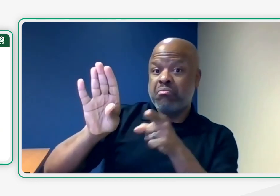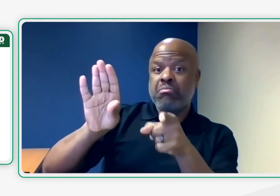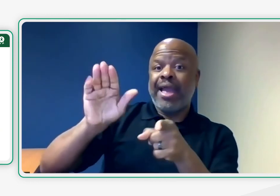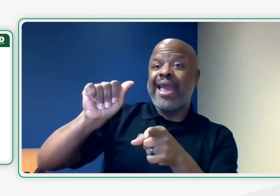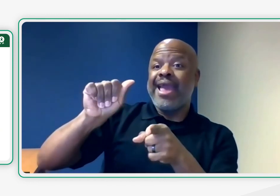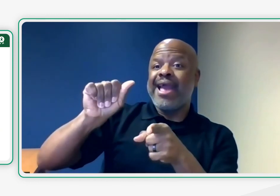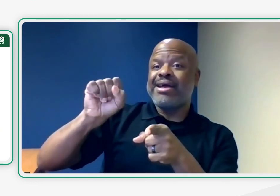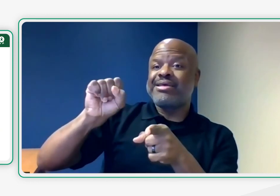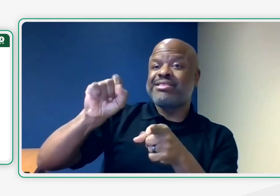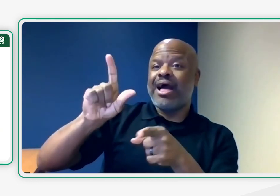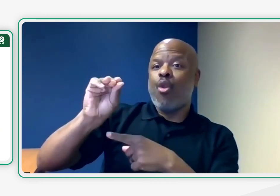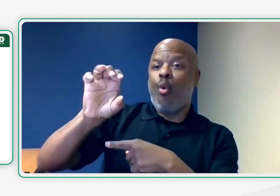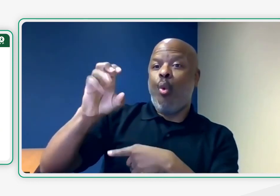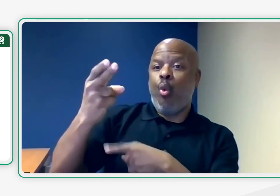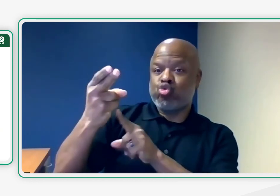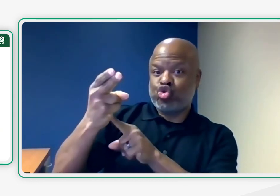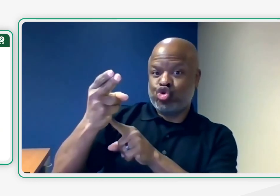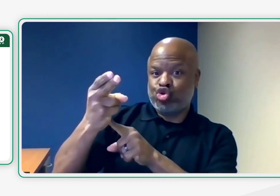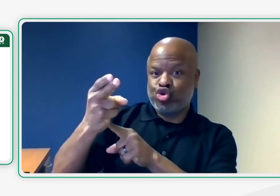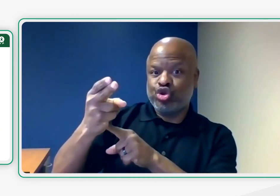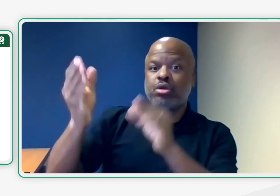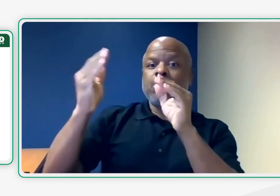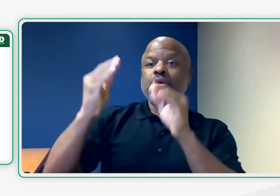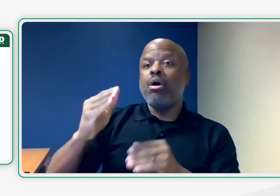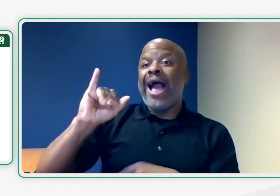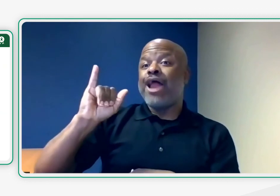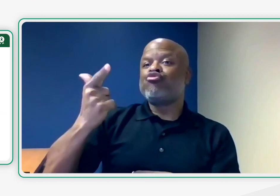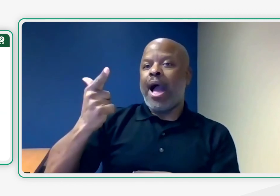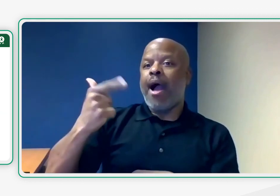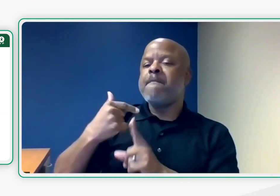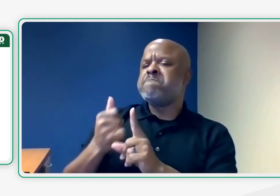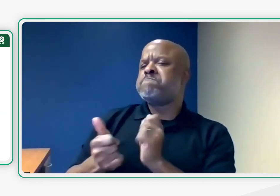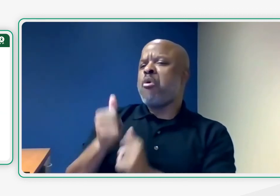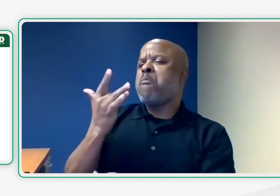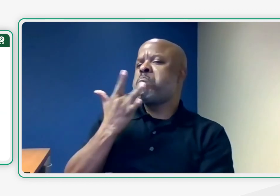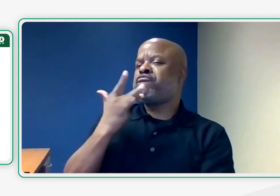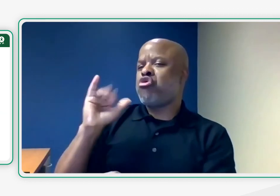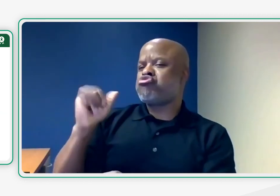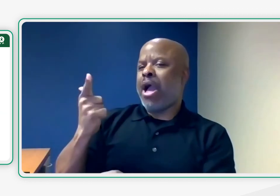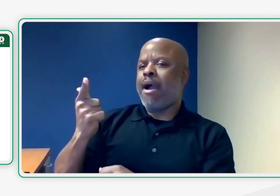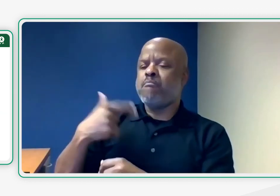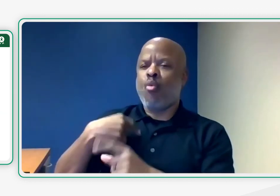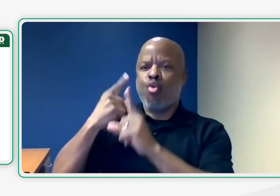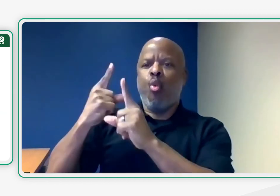But you are able to contact me through Facebook at @aslcoach, and additionally